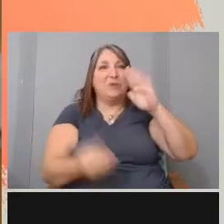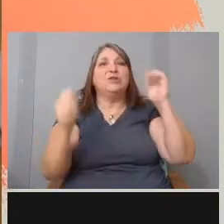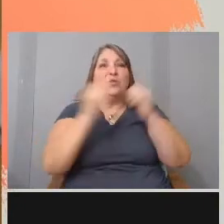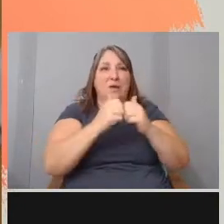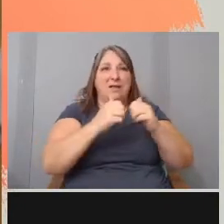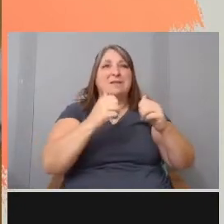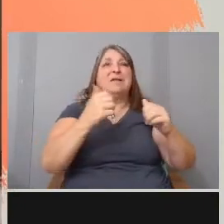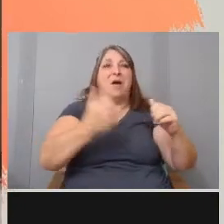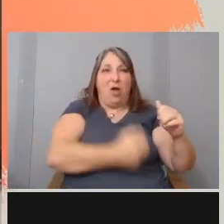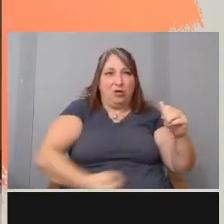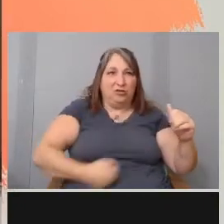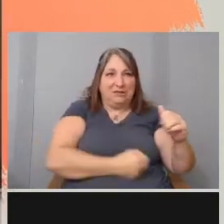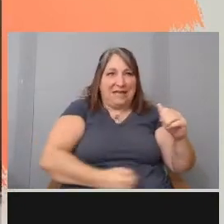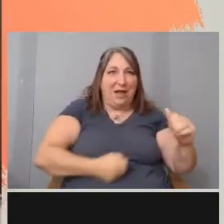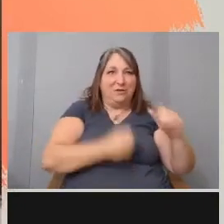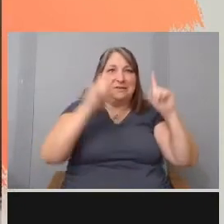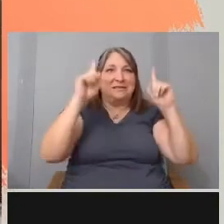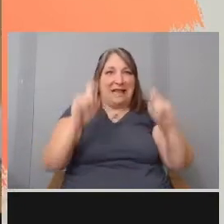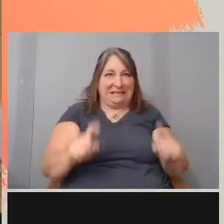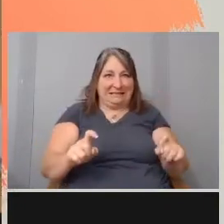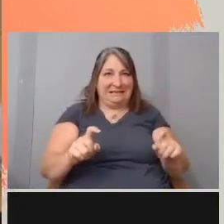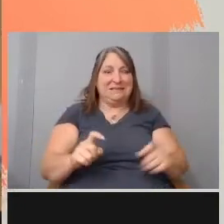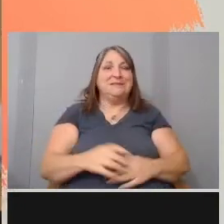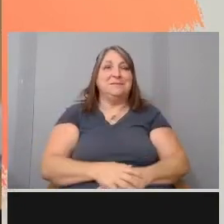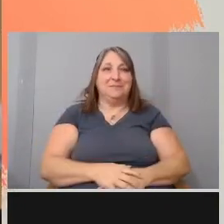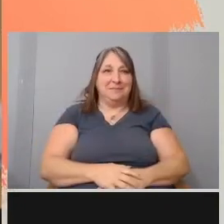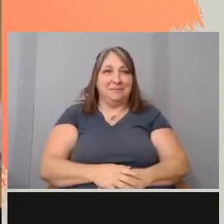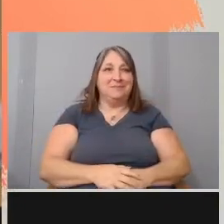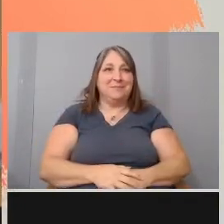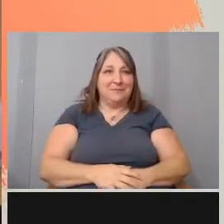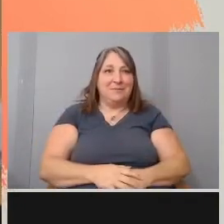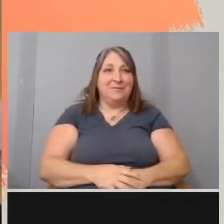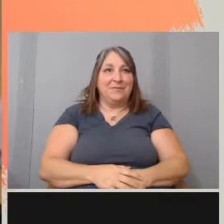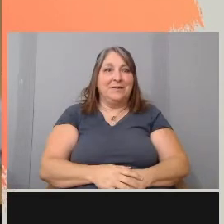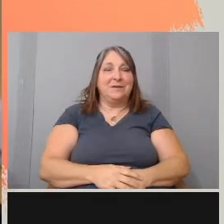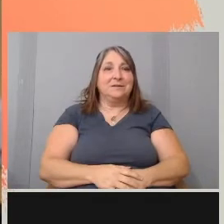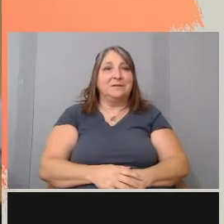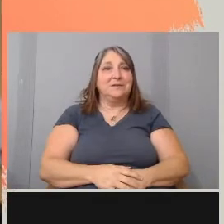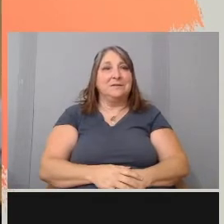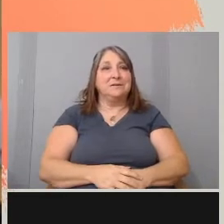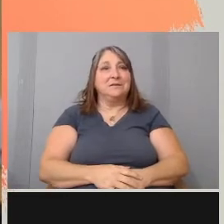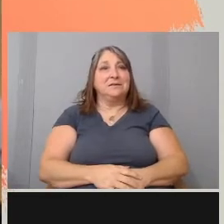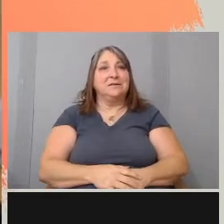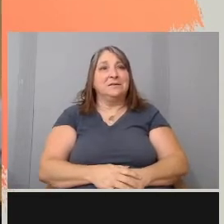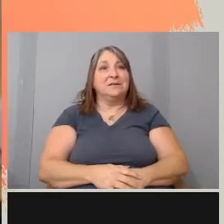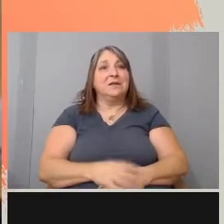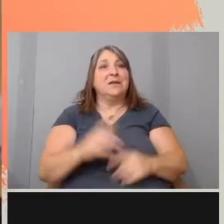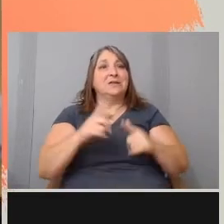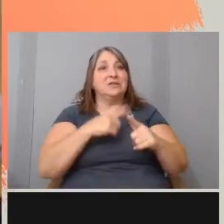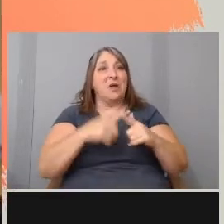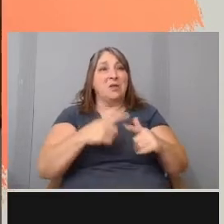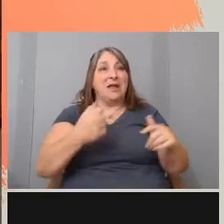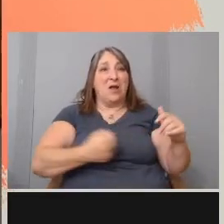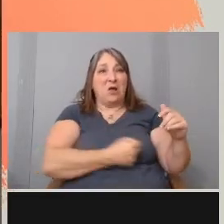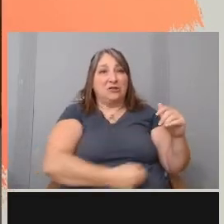Okay. And ultrasounds would you need done between 11 and 14 weeks?